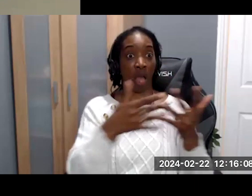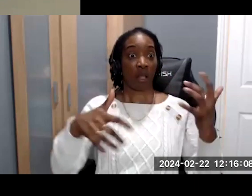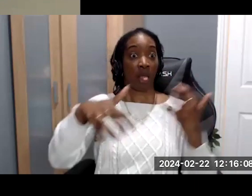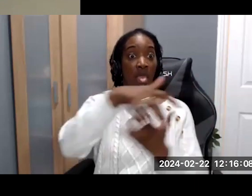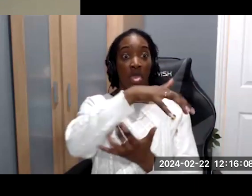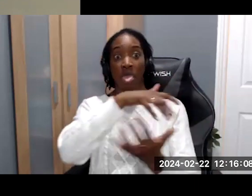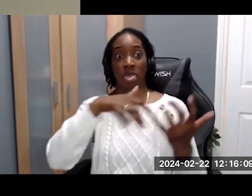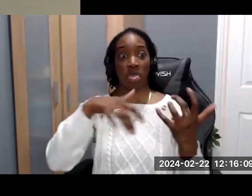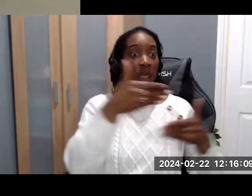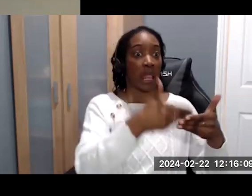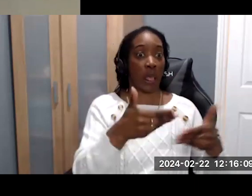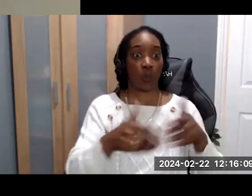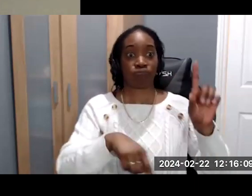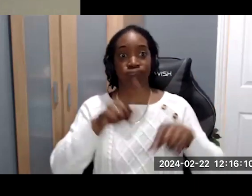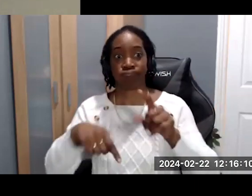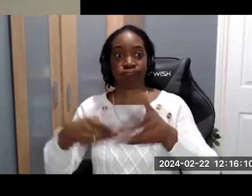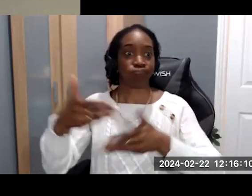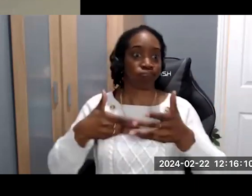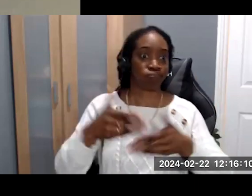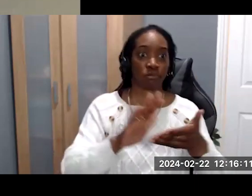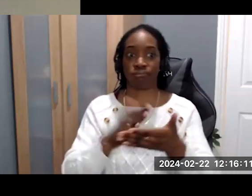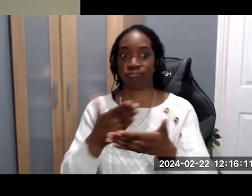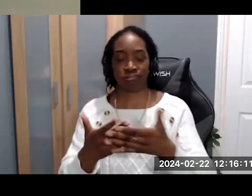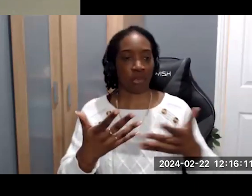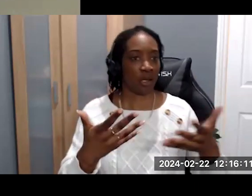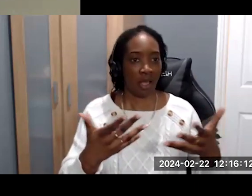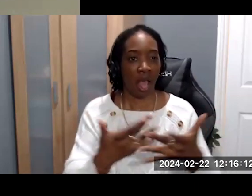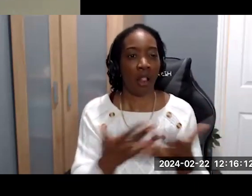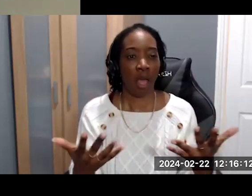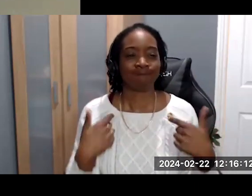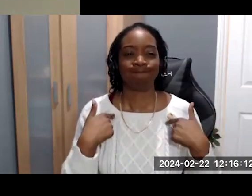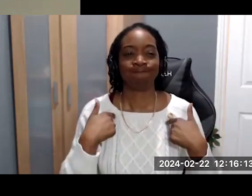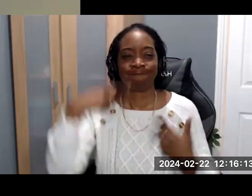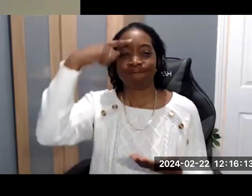interpretations that are happening simultaneously we have made the decision to make this webinar as